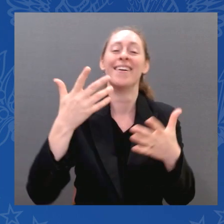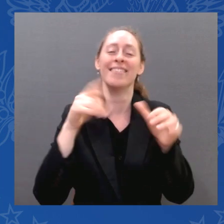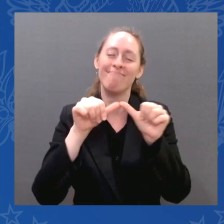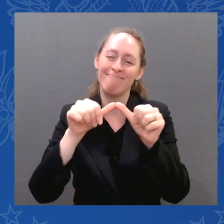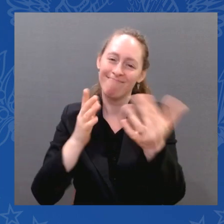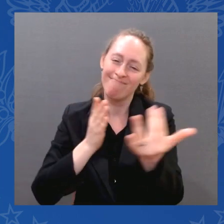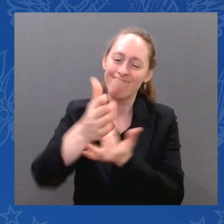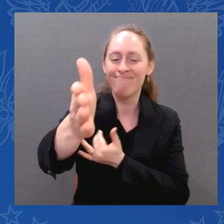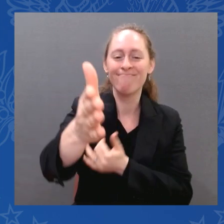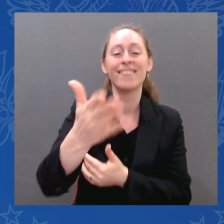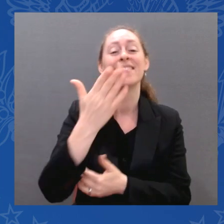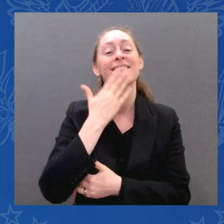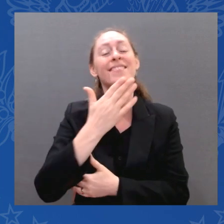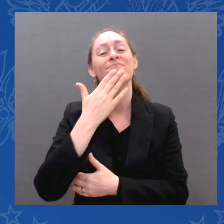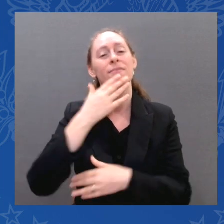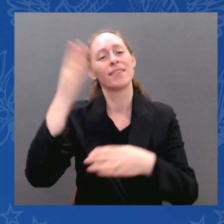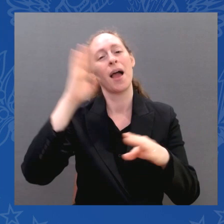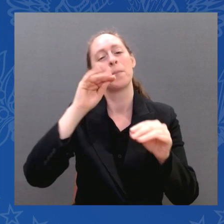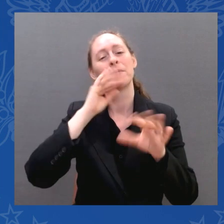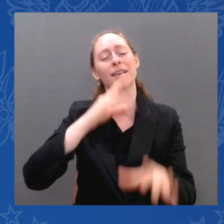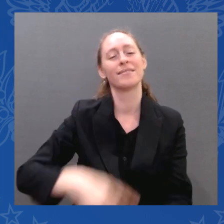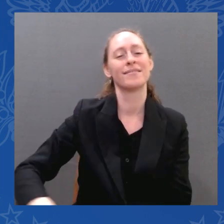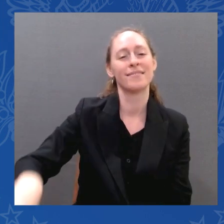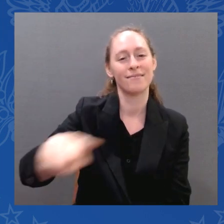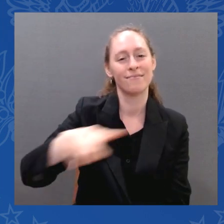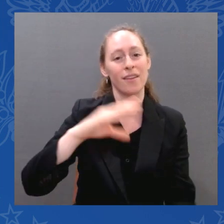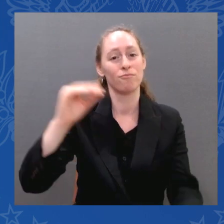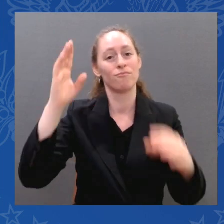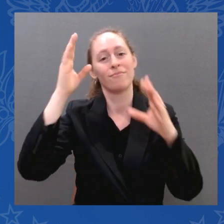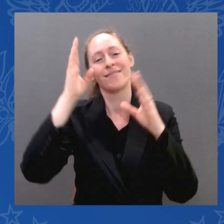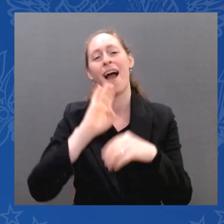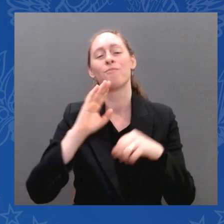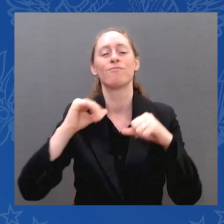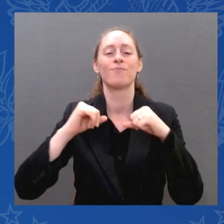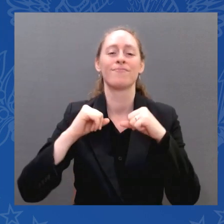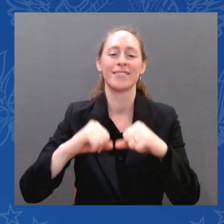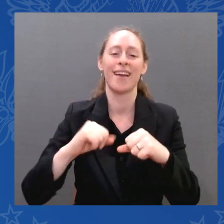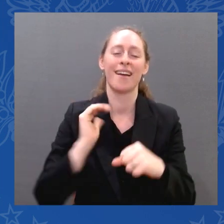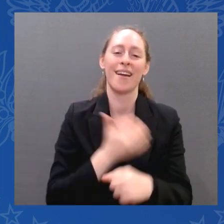And to all -- all the caregivers, again: Thank you, thank you, thank you.